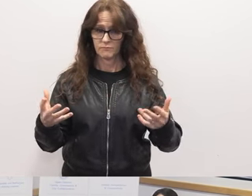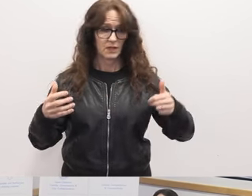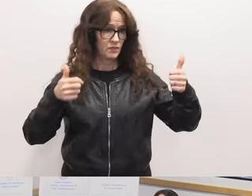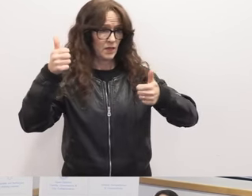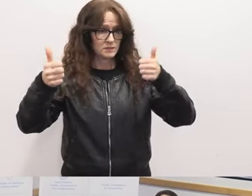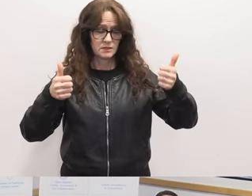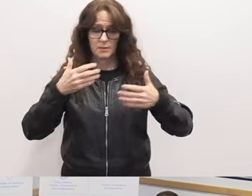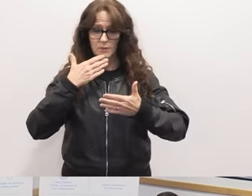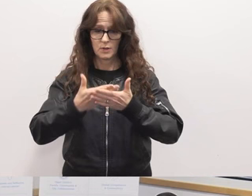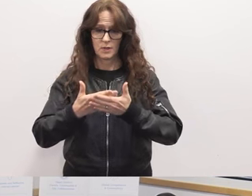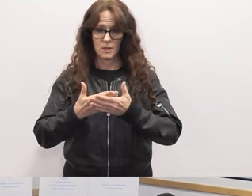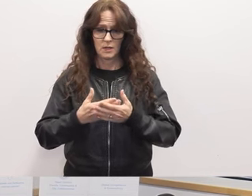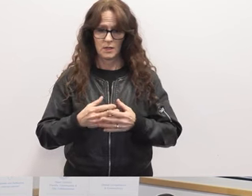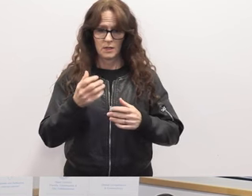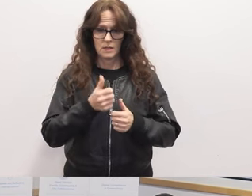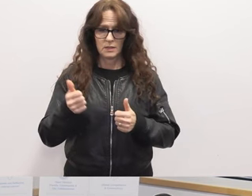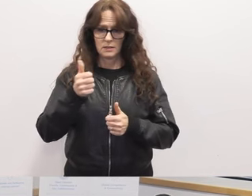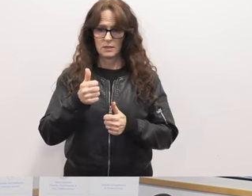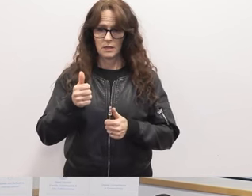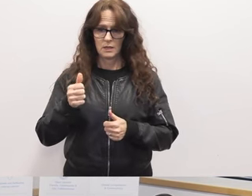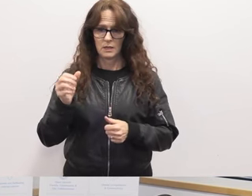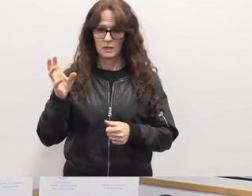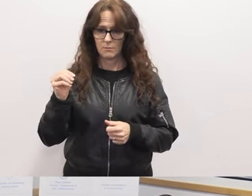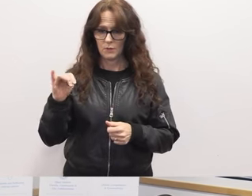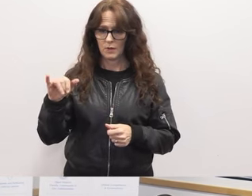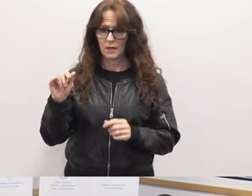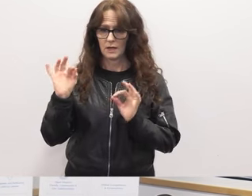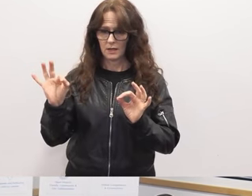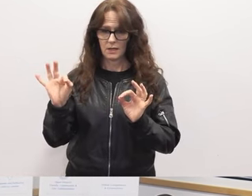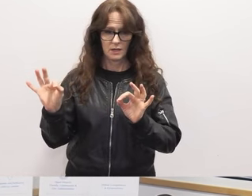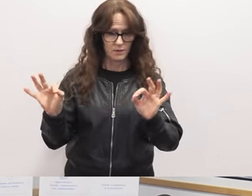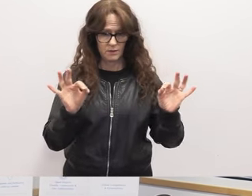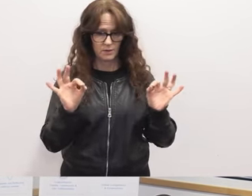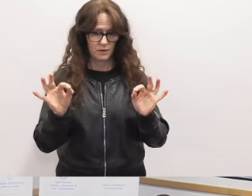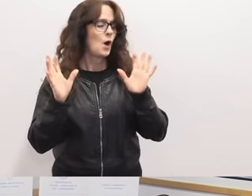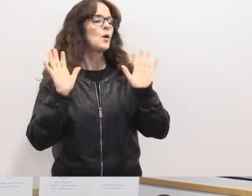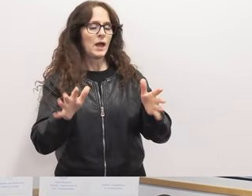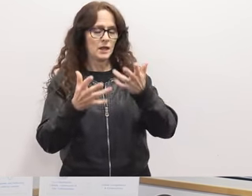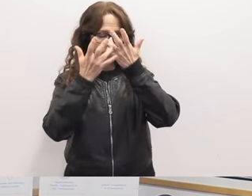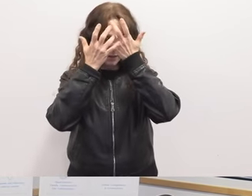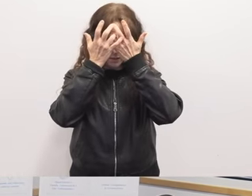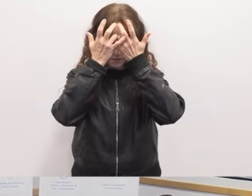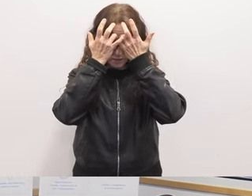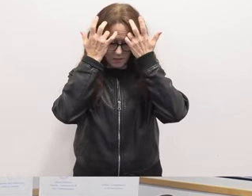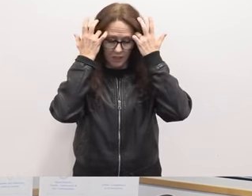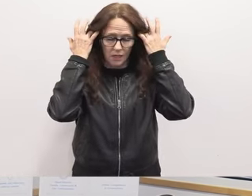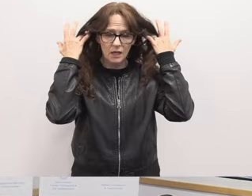Madam Chair's good. Maria, how you doing? All right, well in that case let's dive into this.